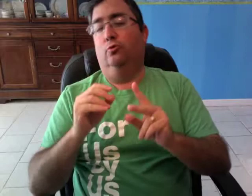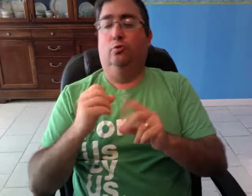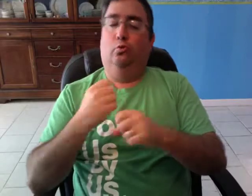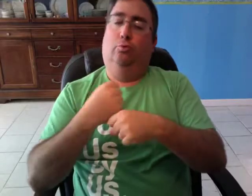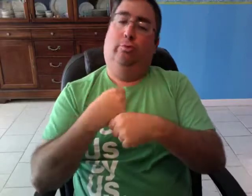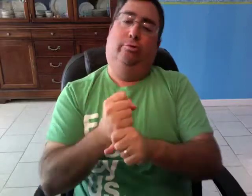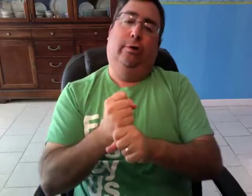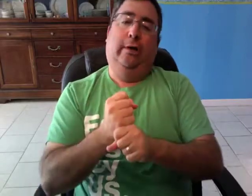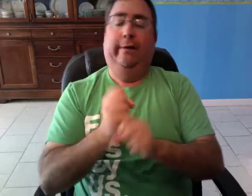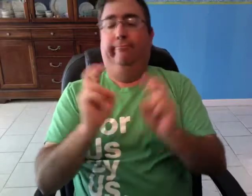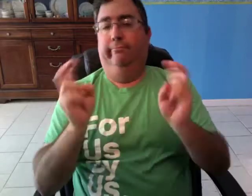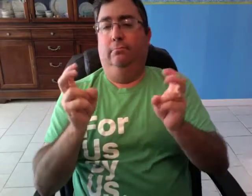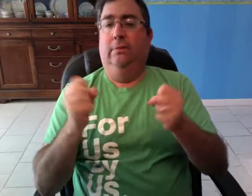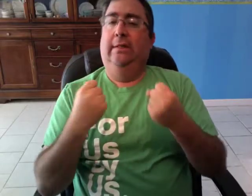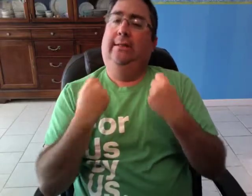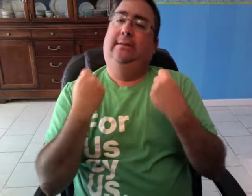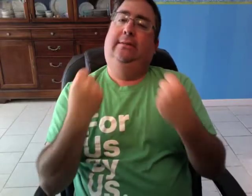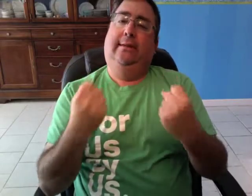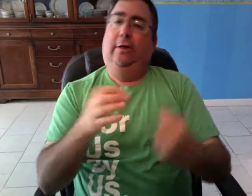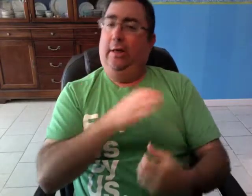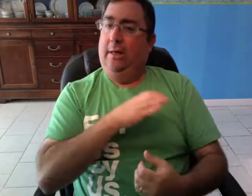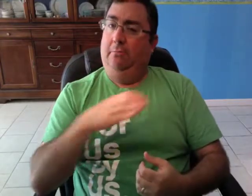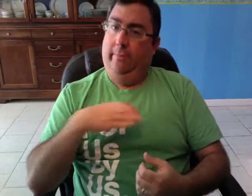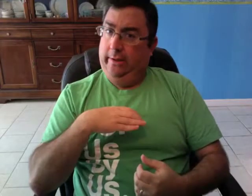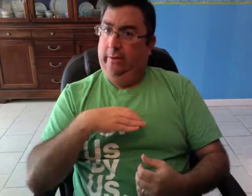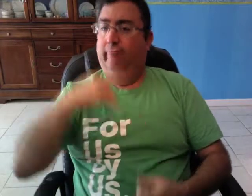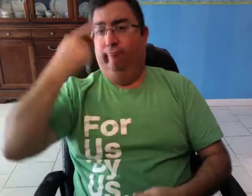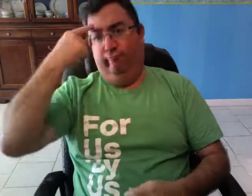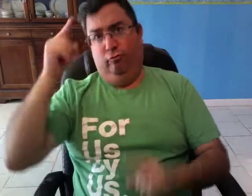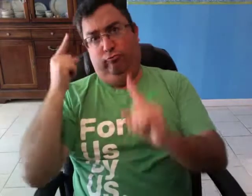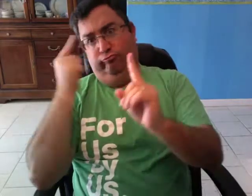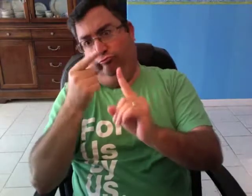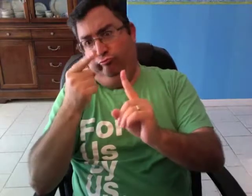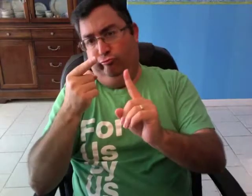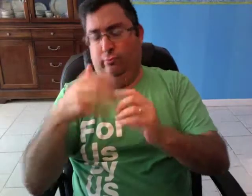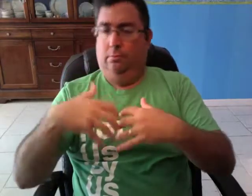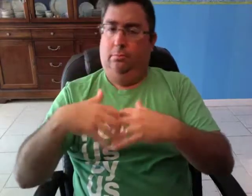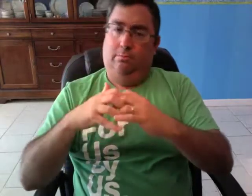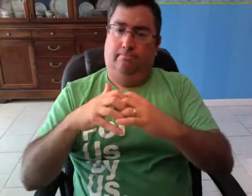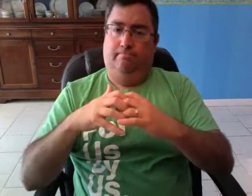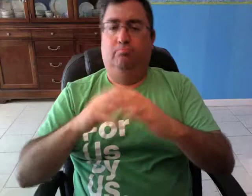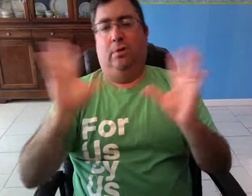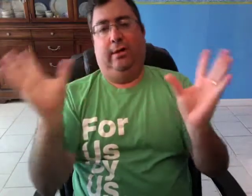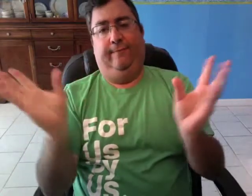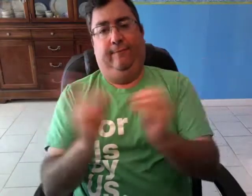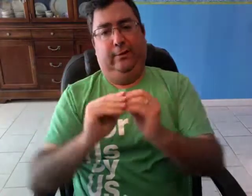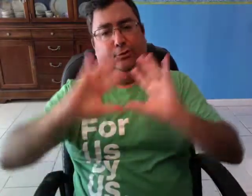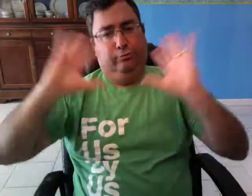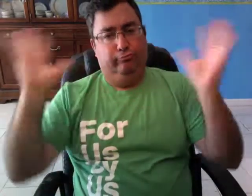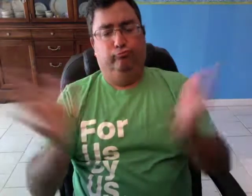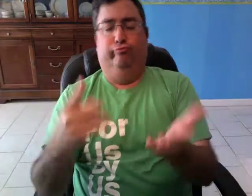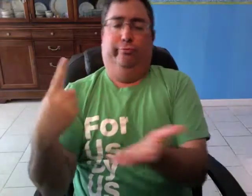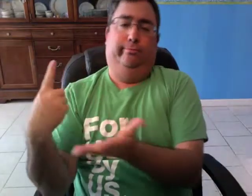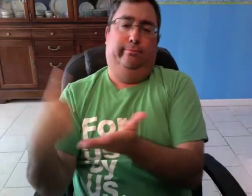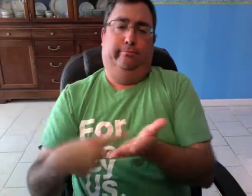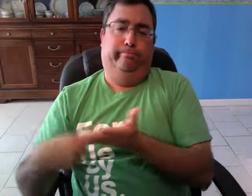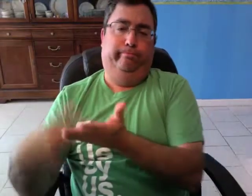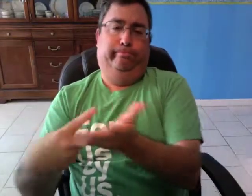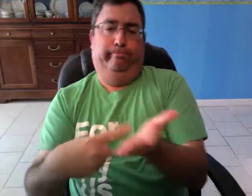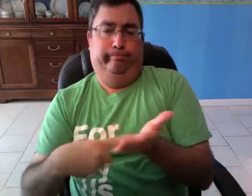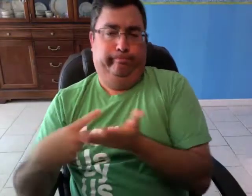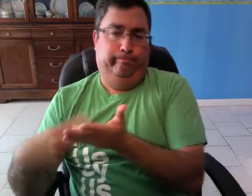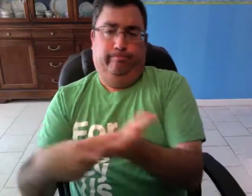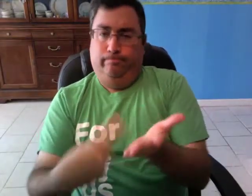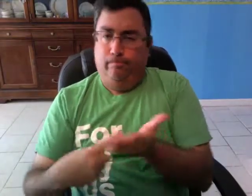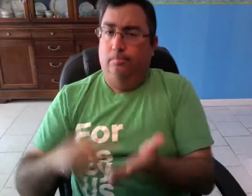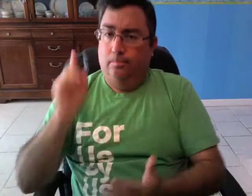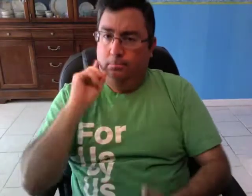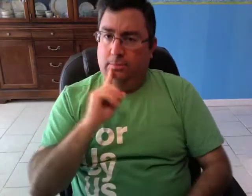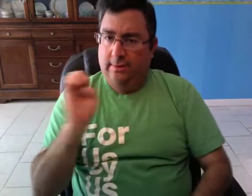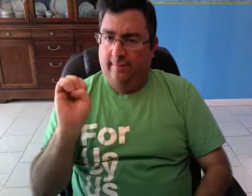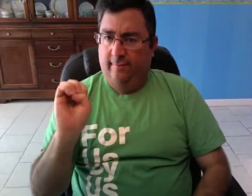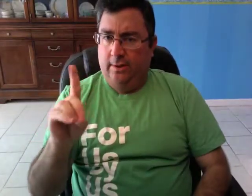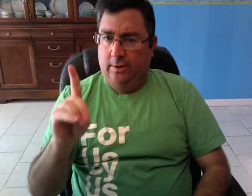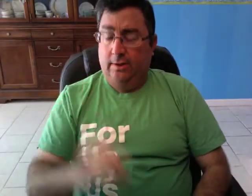a "steering committee" to establish a convention to discuss issues in Deaf education.